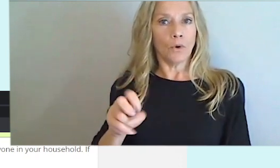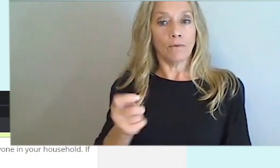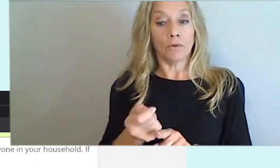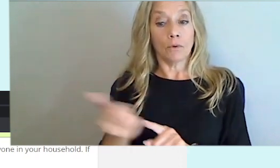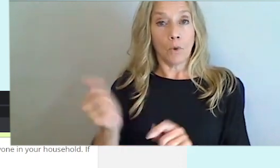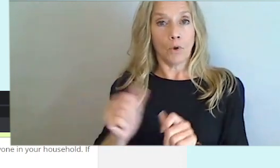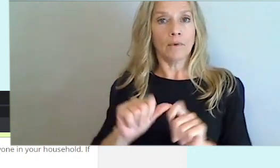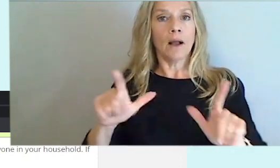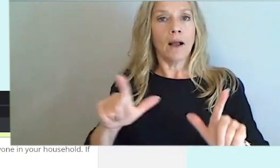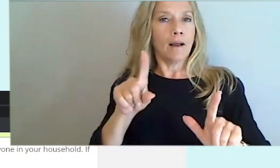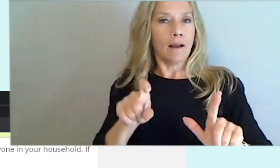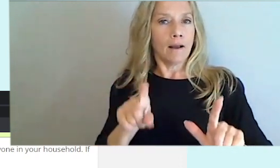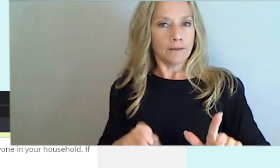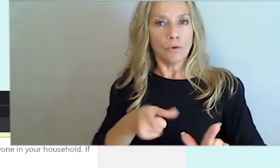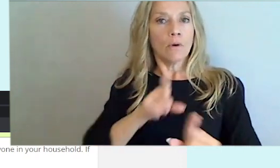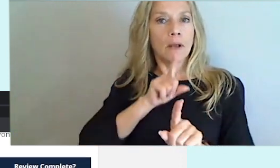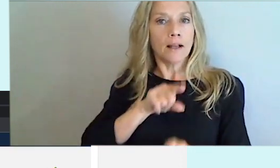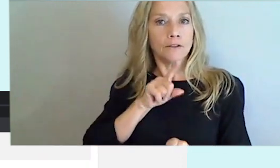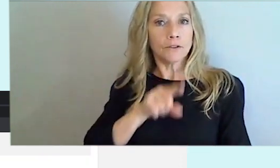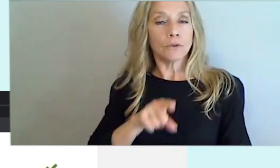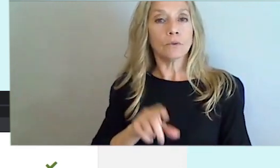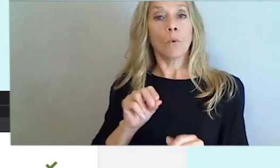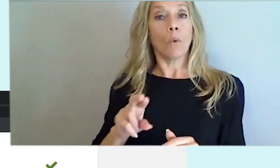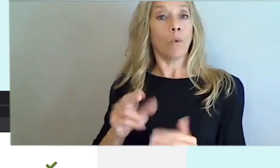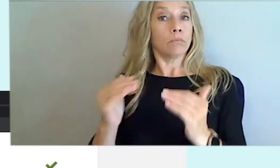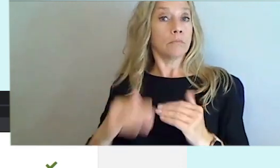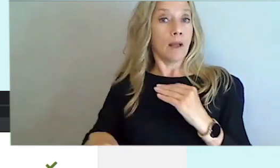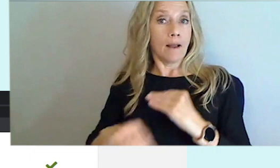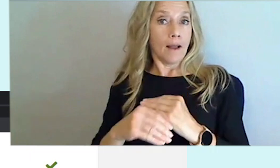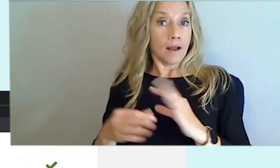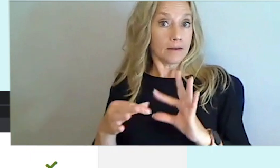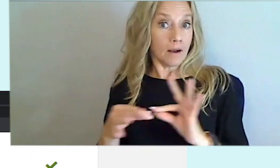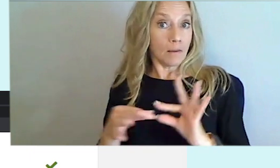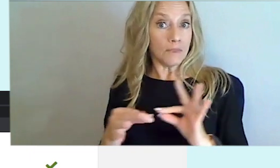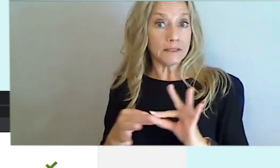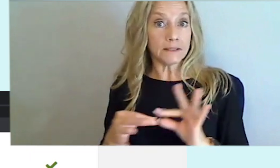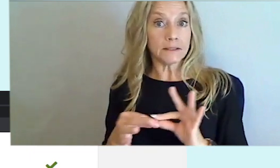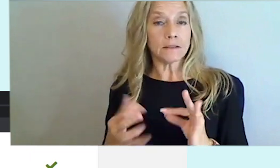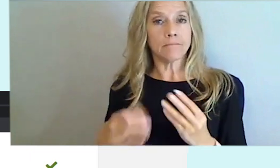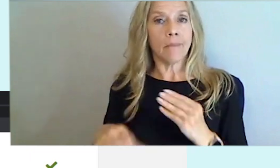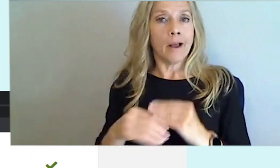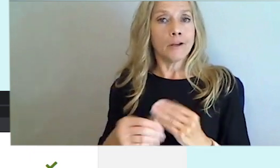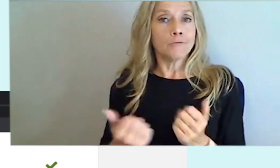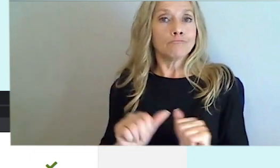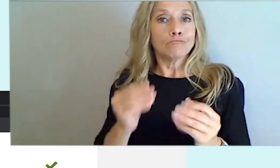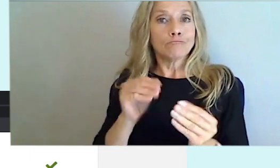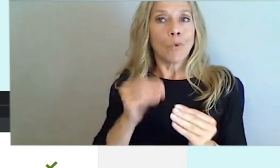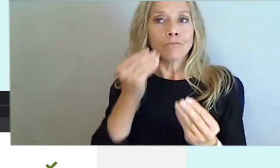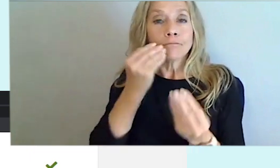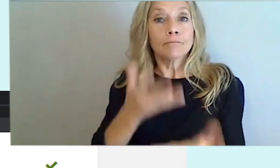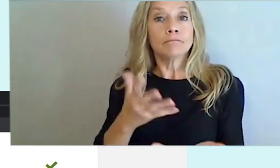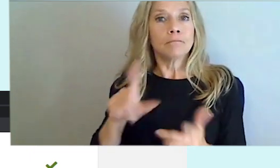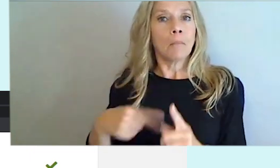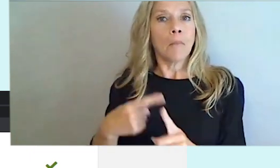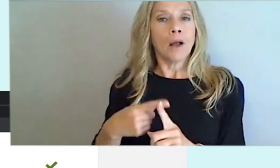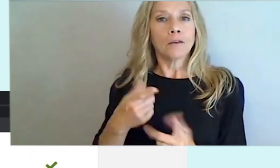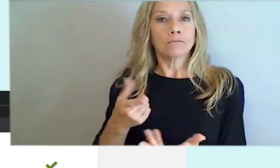You can click Add comments to your renewal to add any additional information about tax filers or tax dependents in the home.